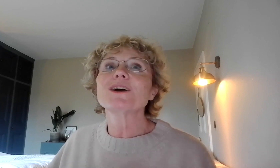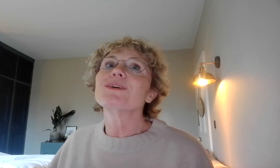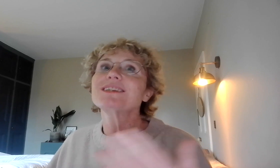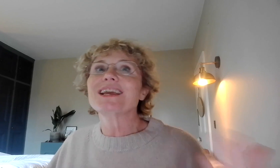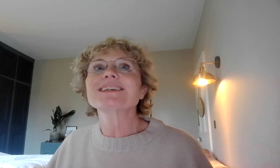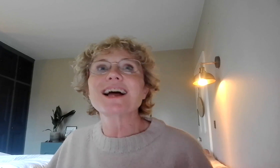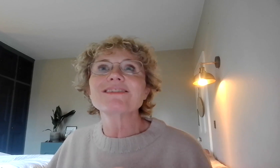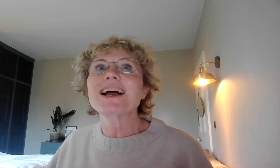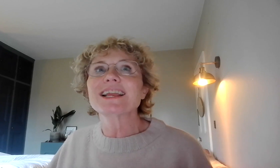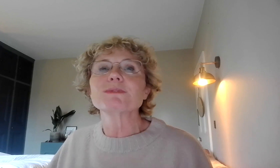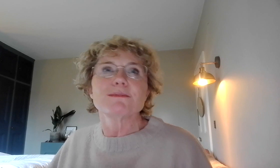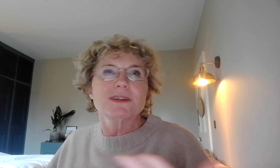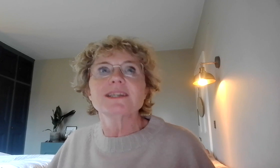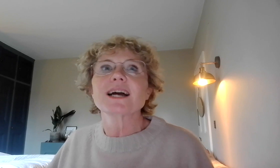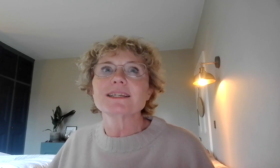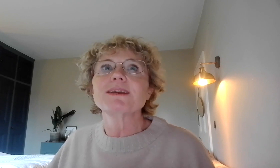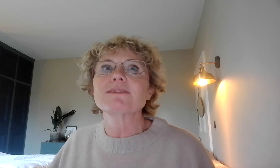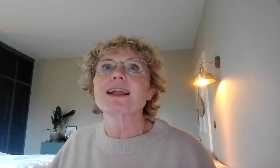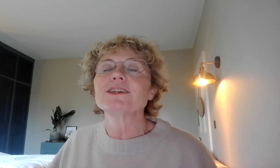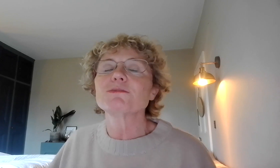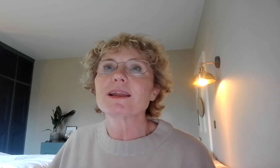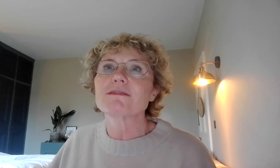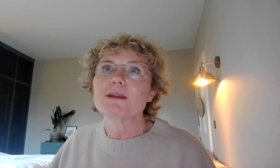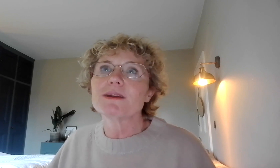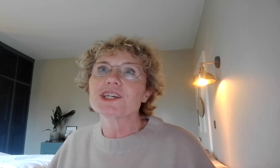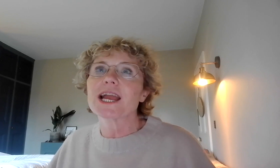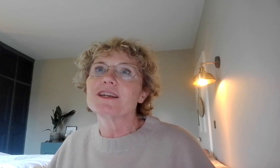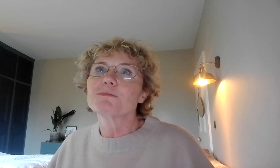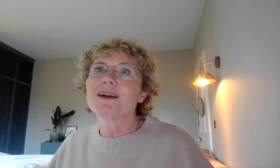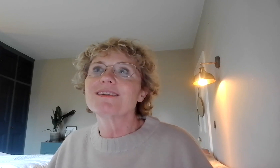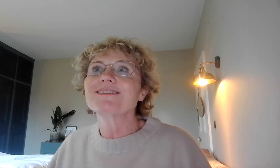So it's kind of like, sometimes you need seismic events to make a really big change.